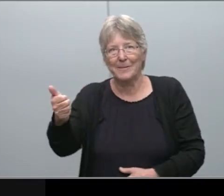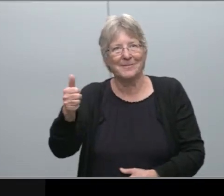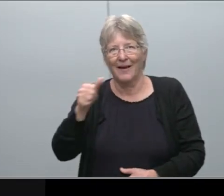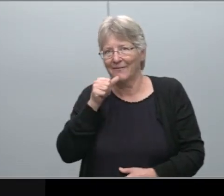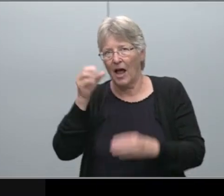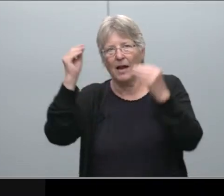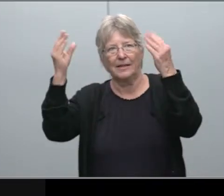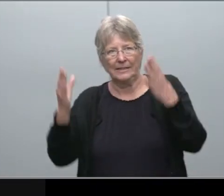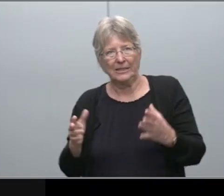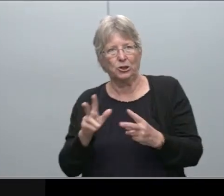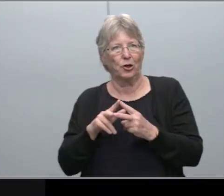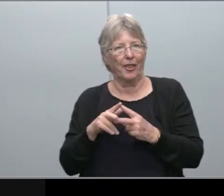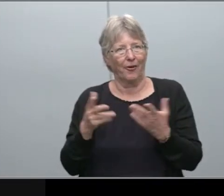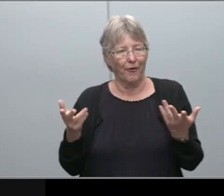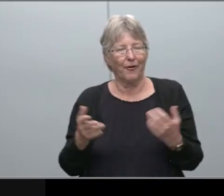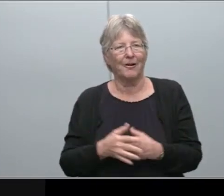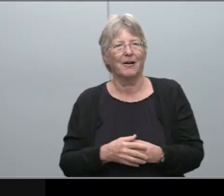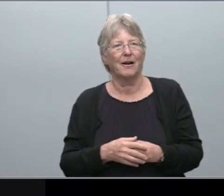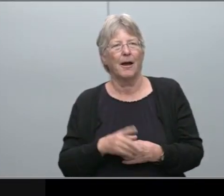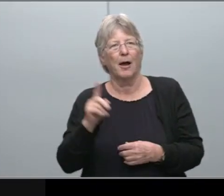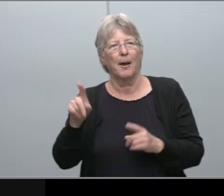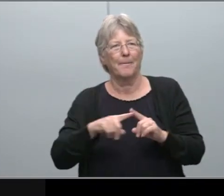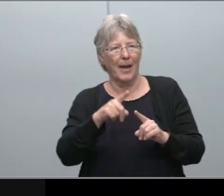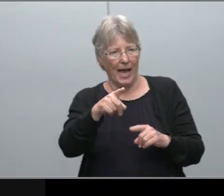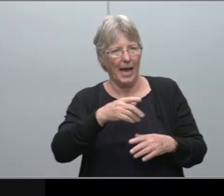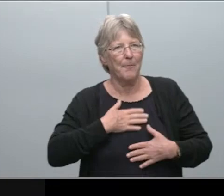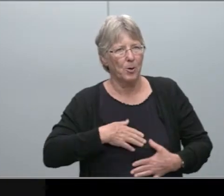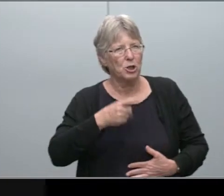And go ahead and rate based on an order of importance what you think.